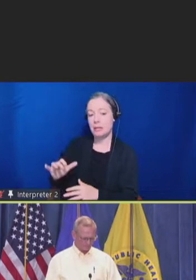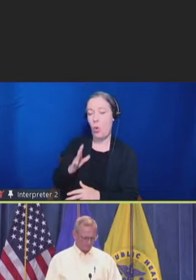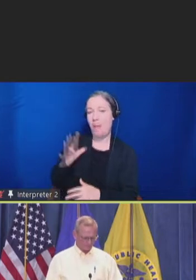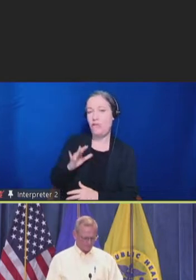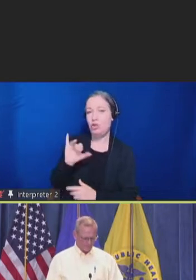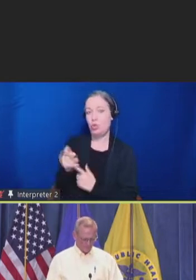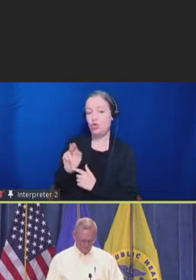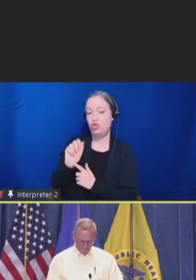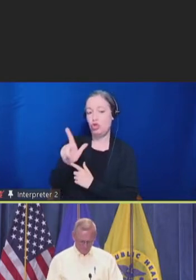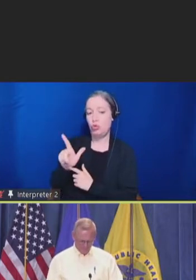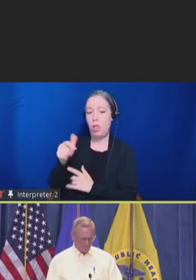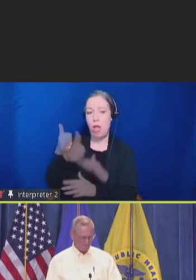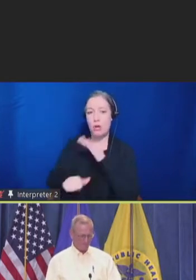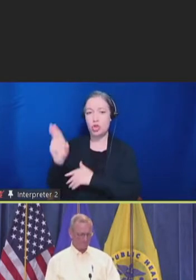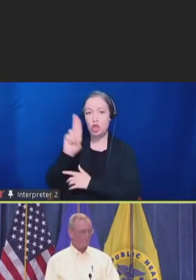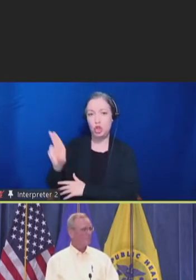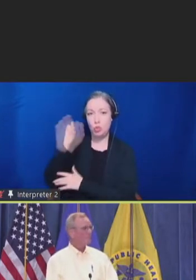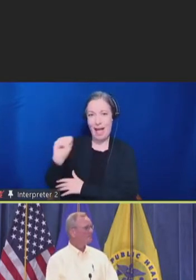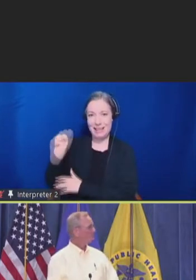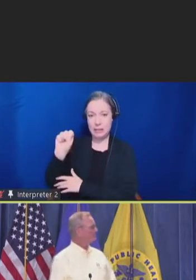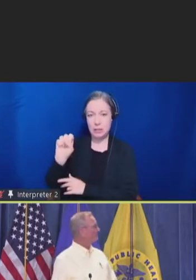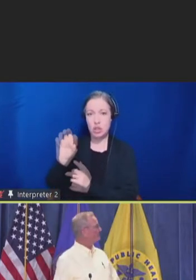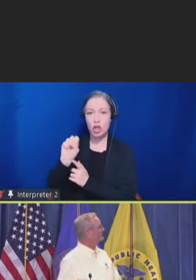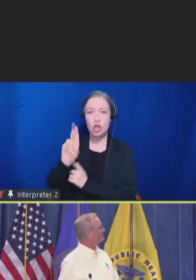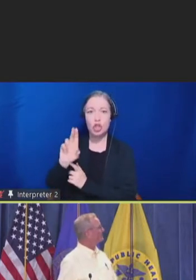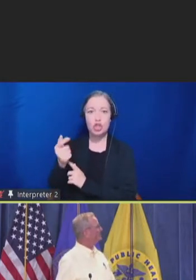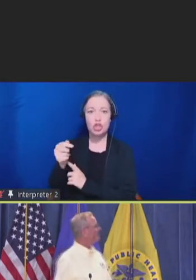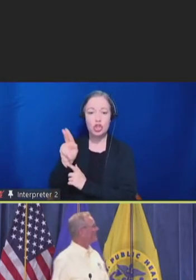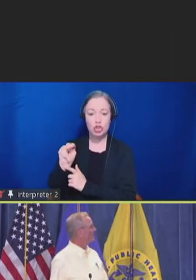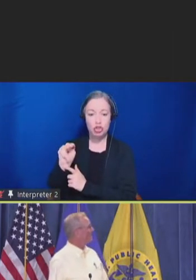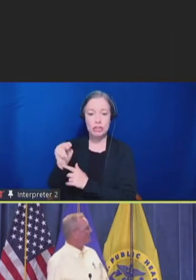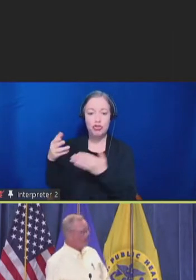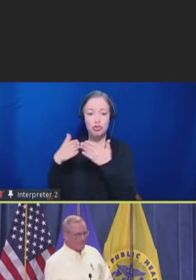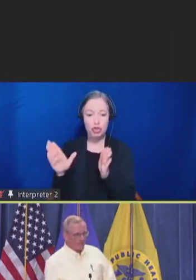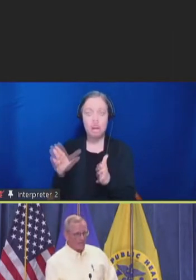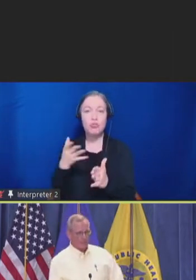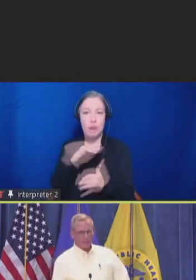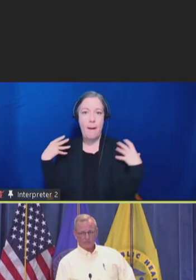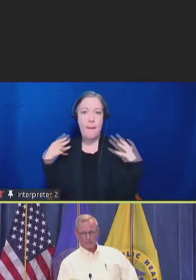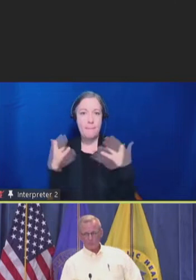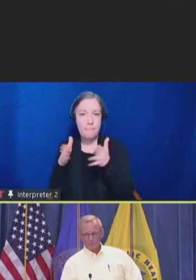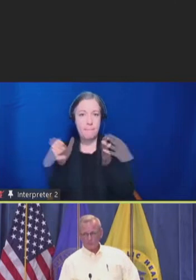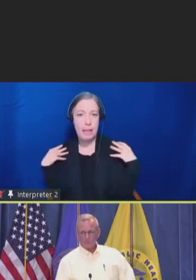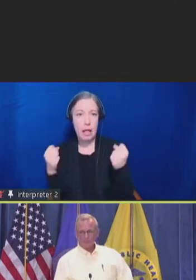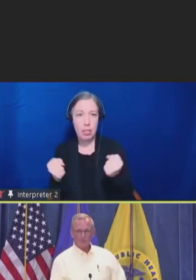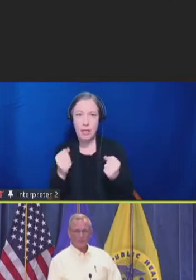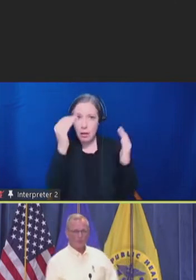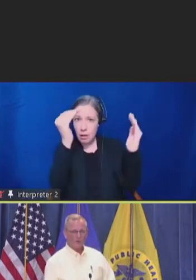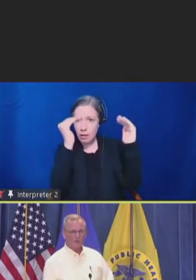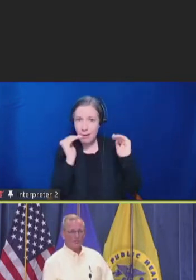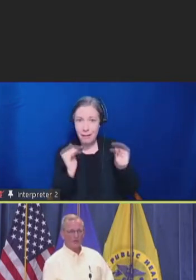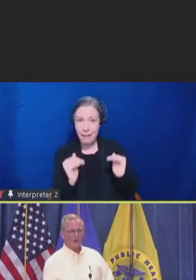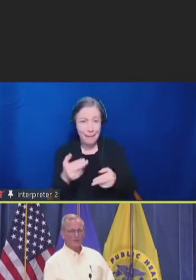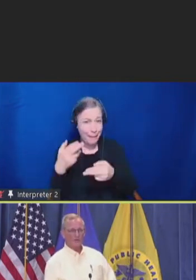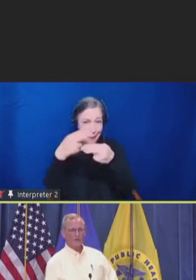I'm not going to read through this list, but I do want to share it with you.